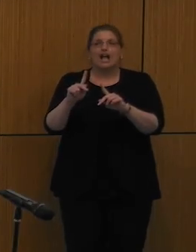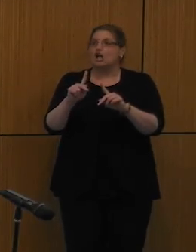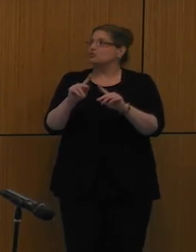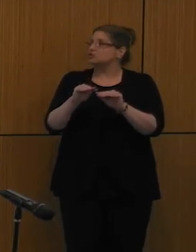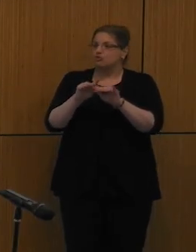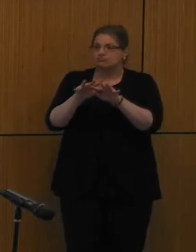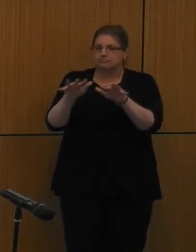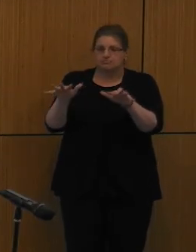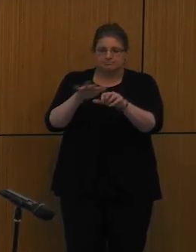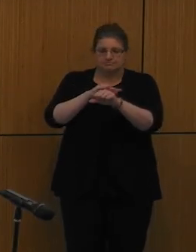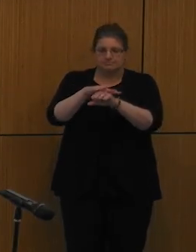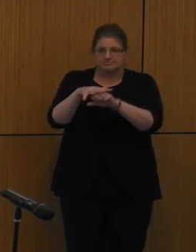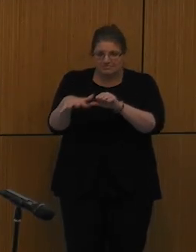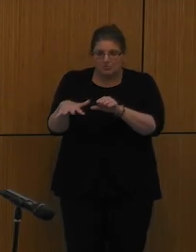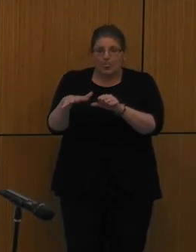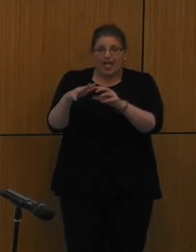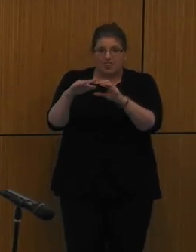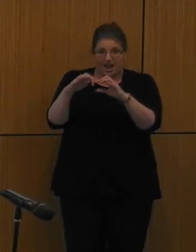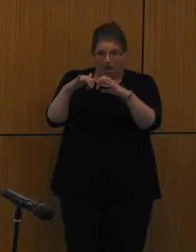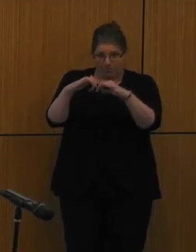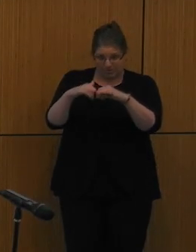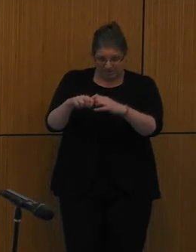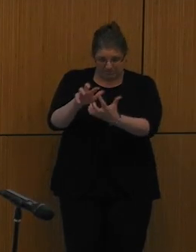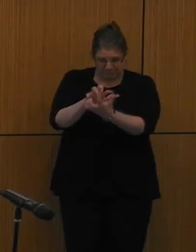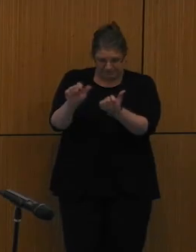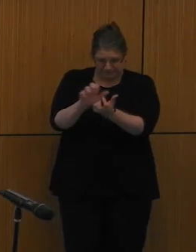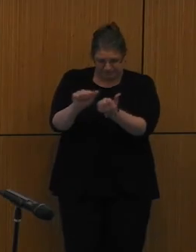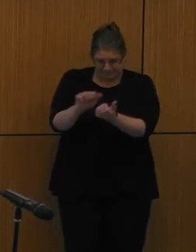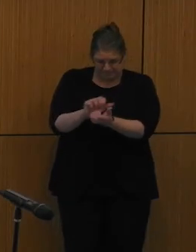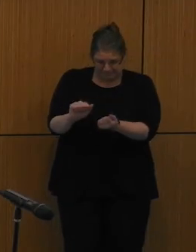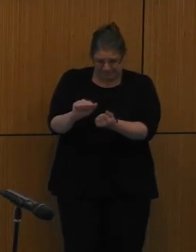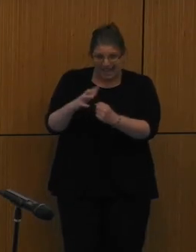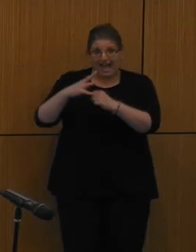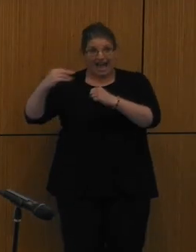to degrade that material in one place outside of the cell, but also in,